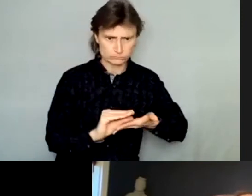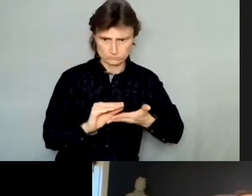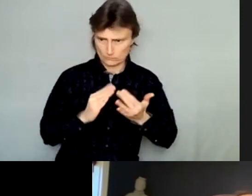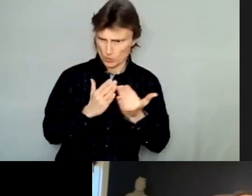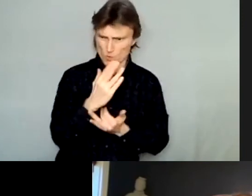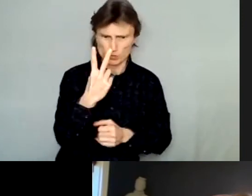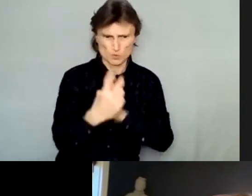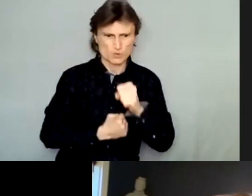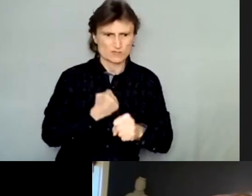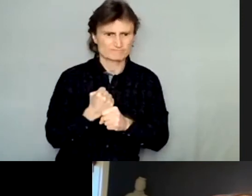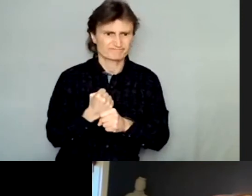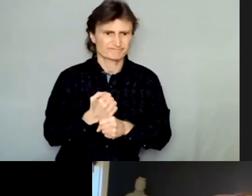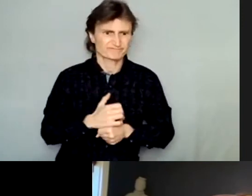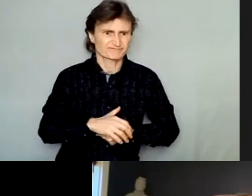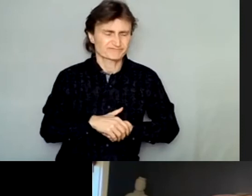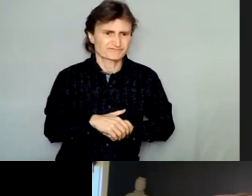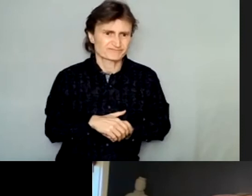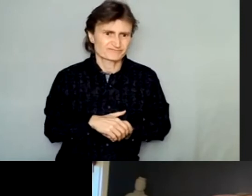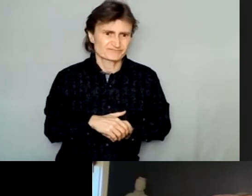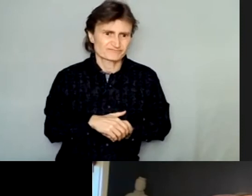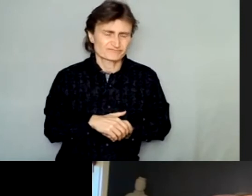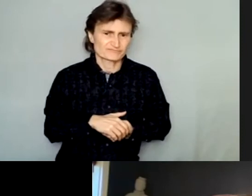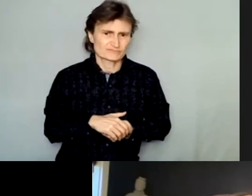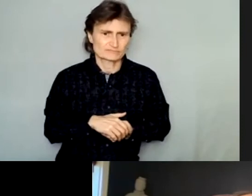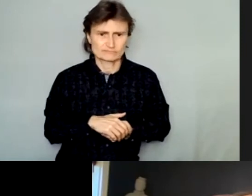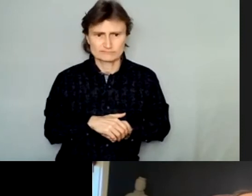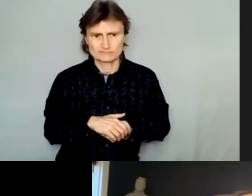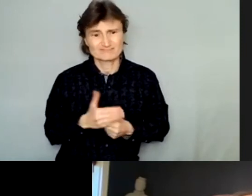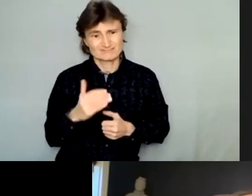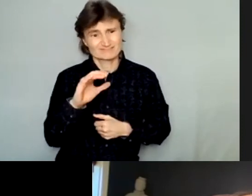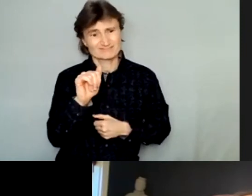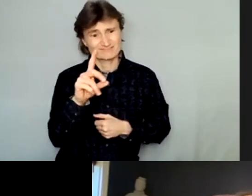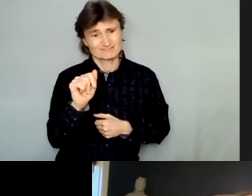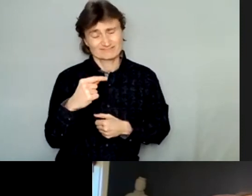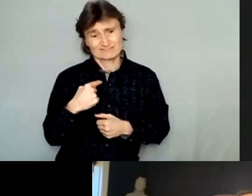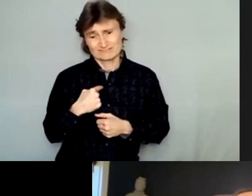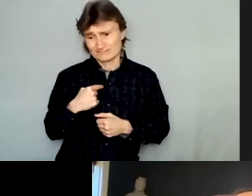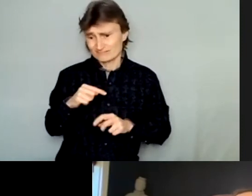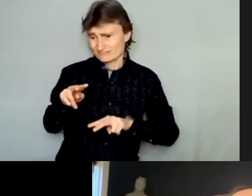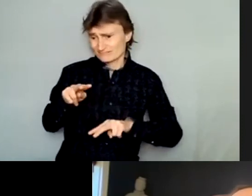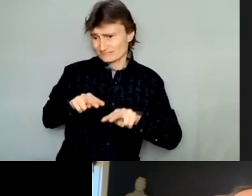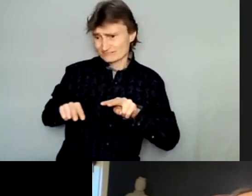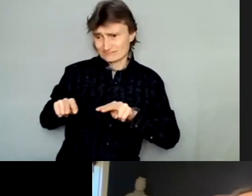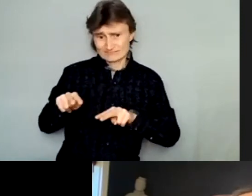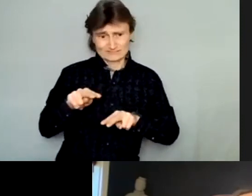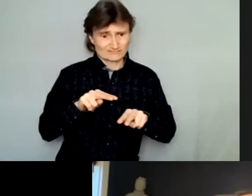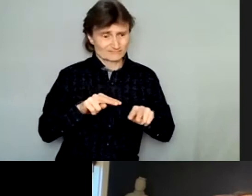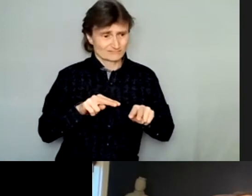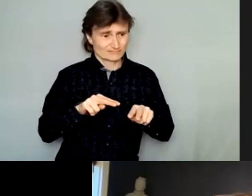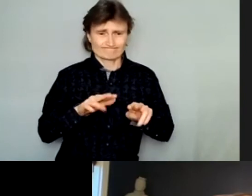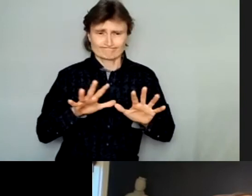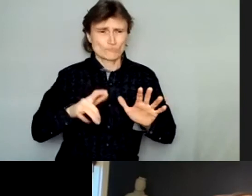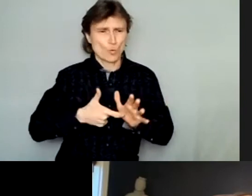And as we look ahead, it is going to take us time to even get back to where artists